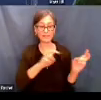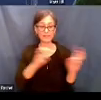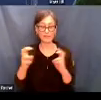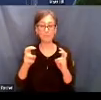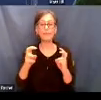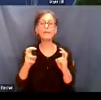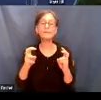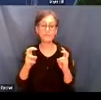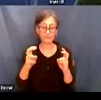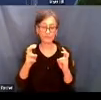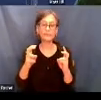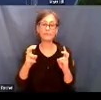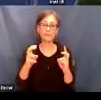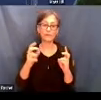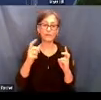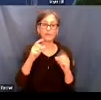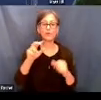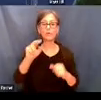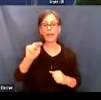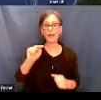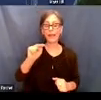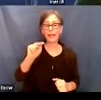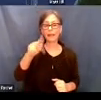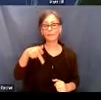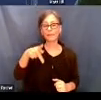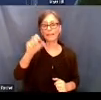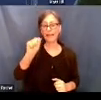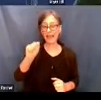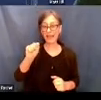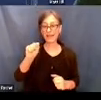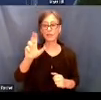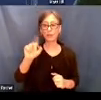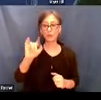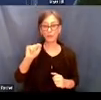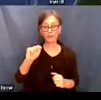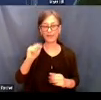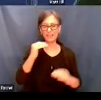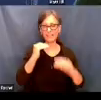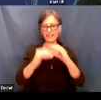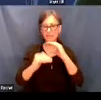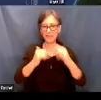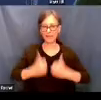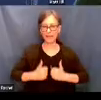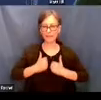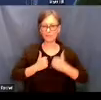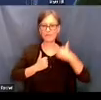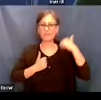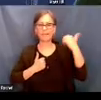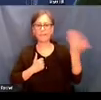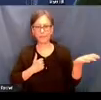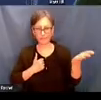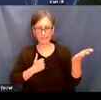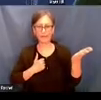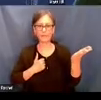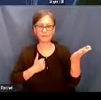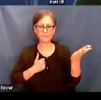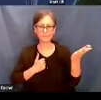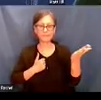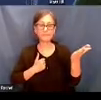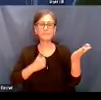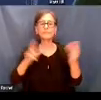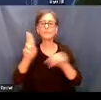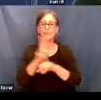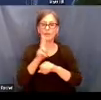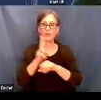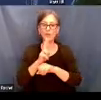to in this webinar to the nonpublic schools unit by email at npscde.ca.gov gov using the